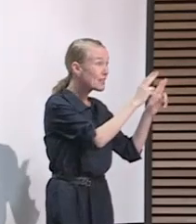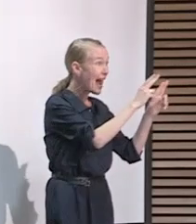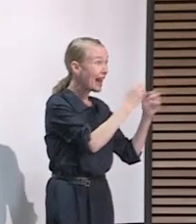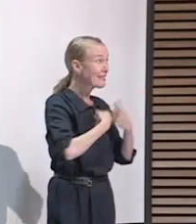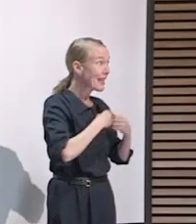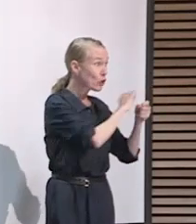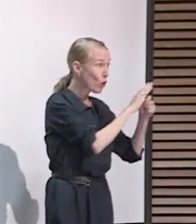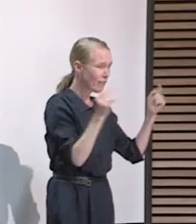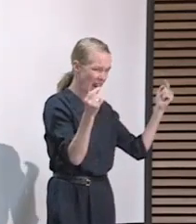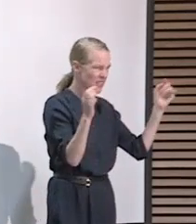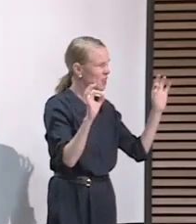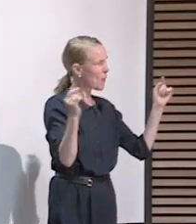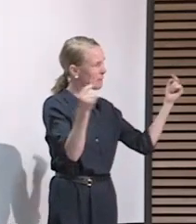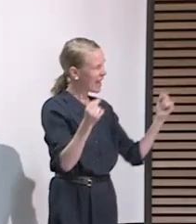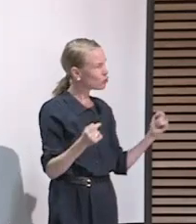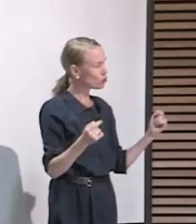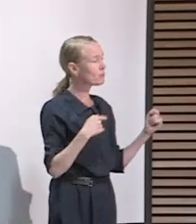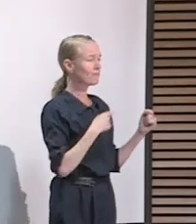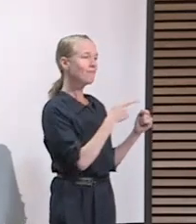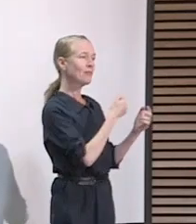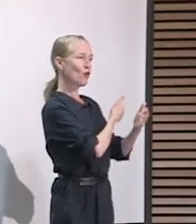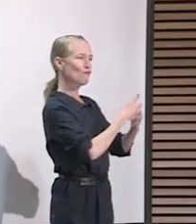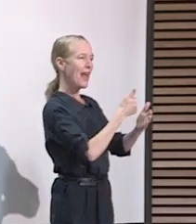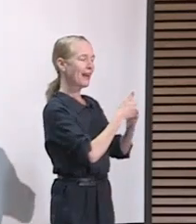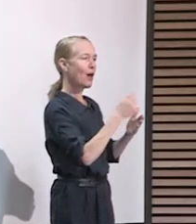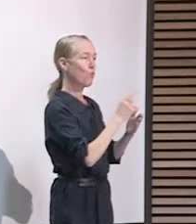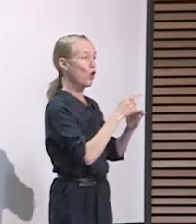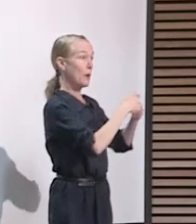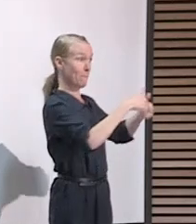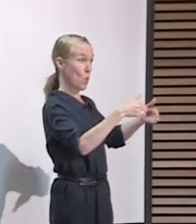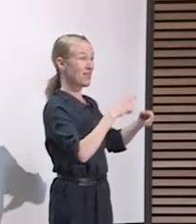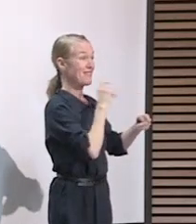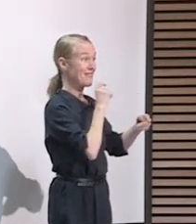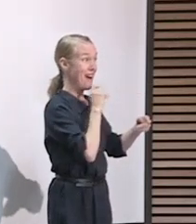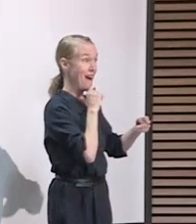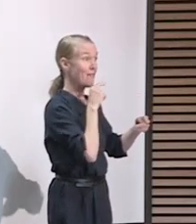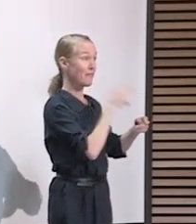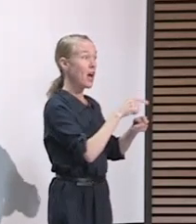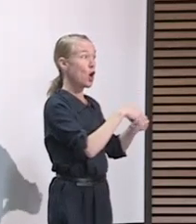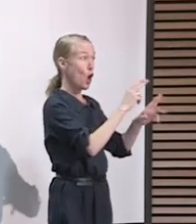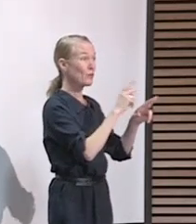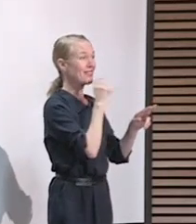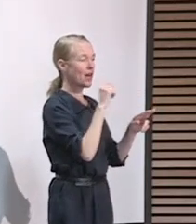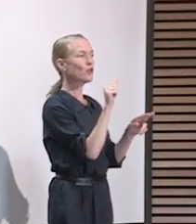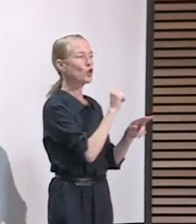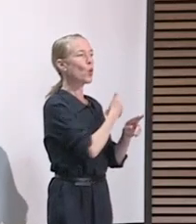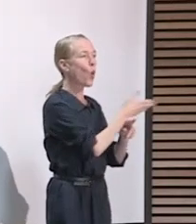does not match any of the cases in known facilities. We continue to test all of these staff with the aim of every